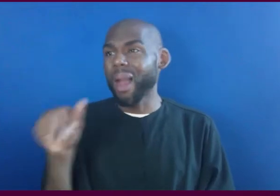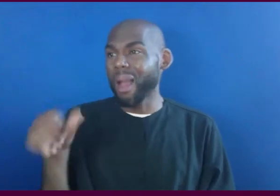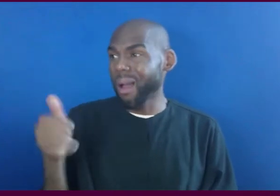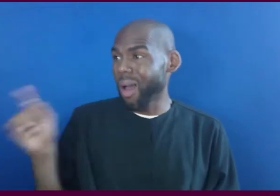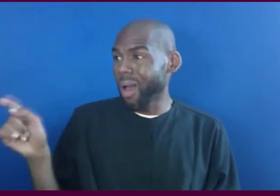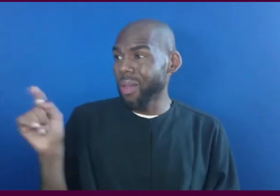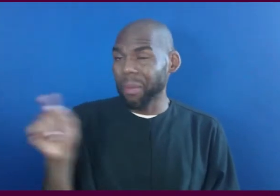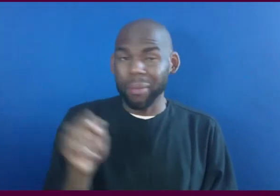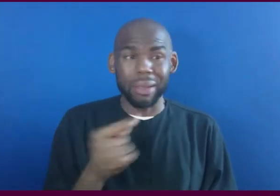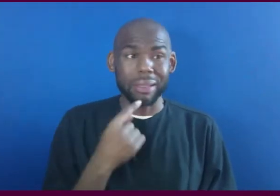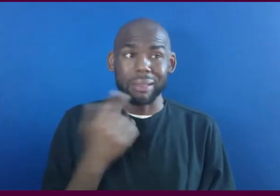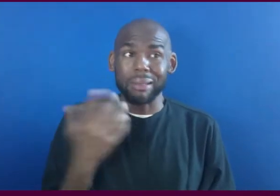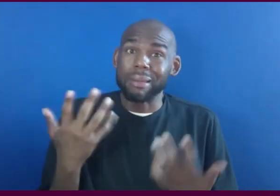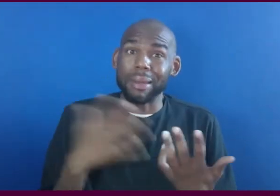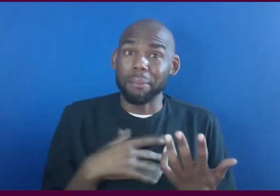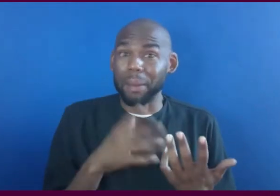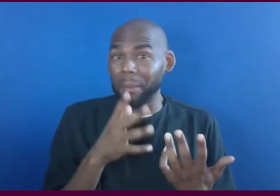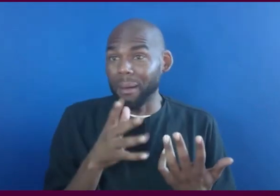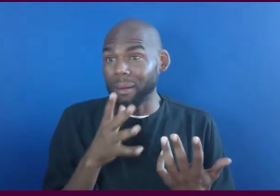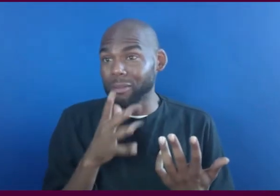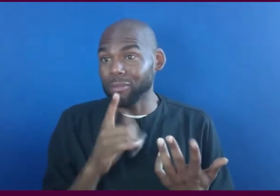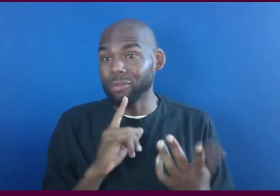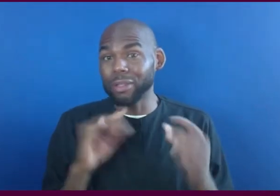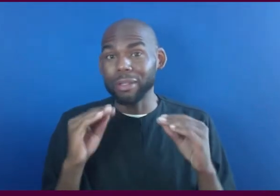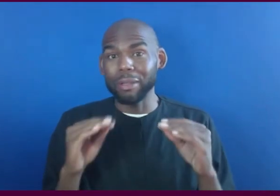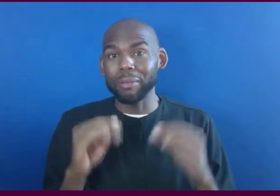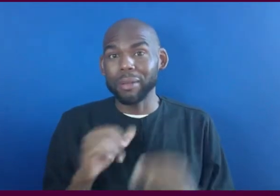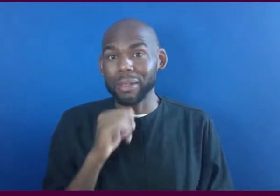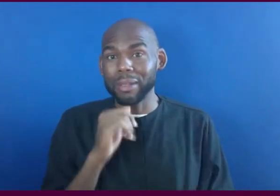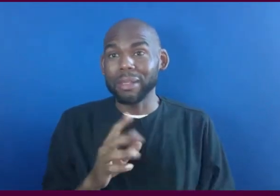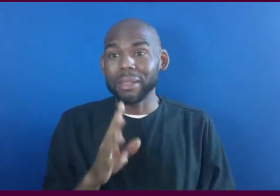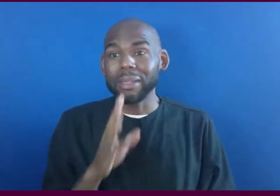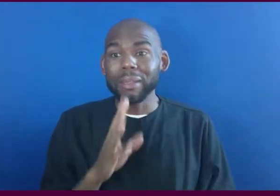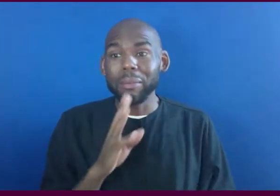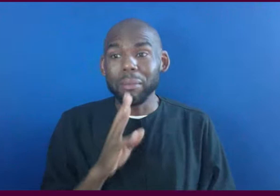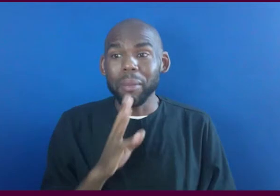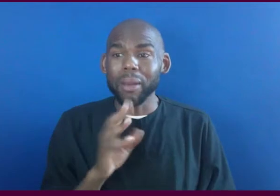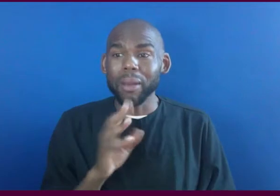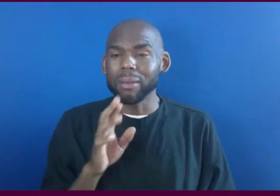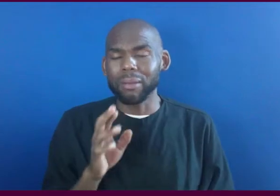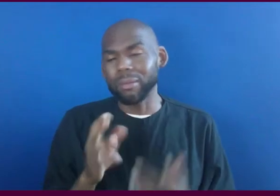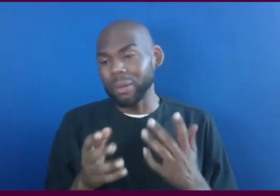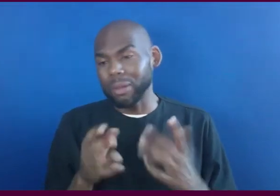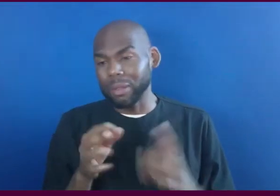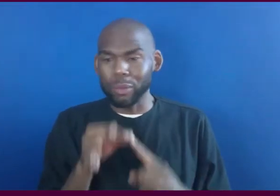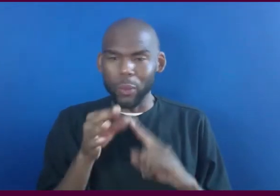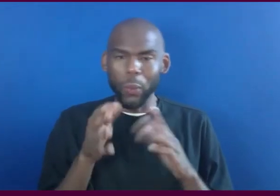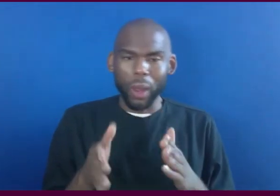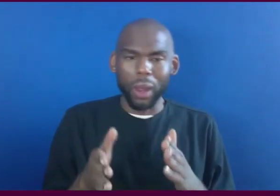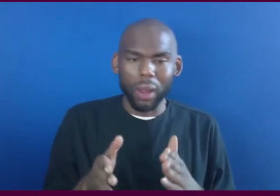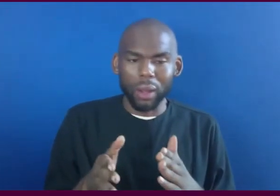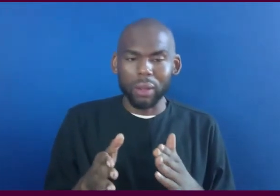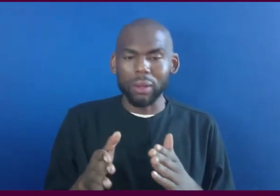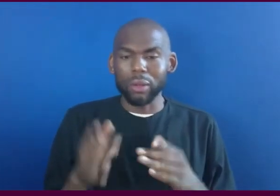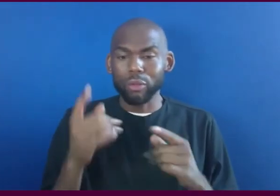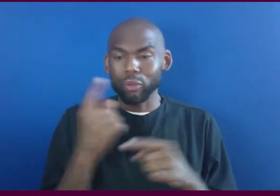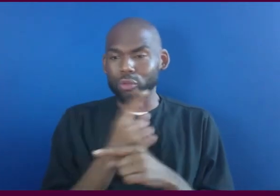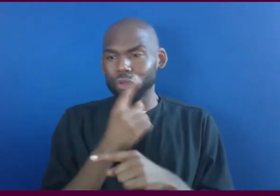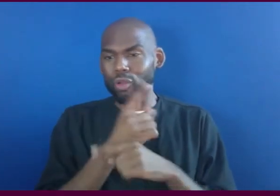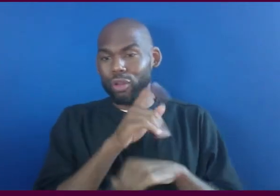I'm like, well, my mom really taught me not to speak in a certain... with regular English